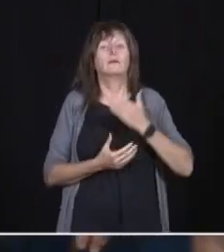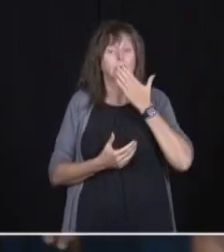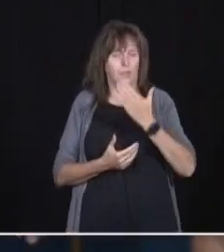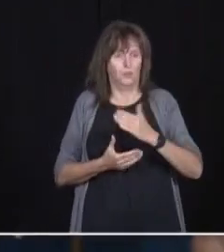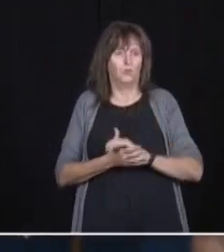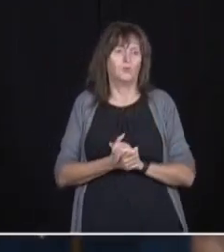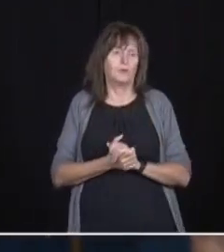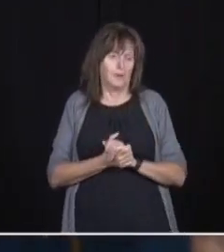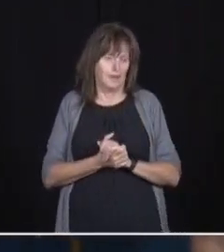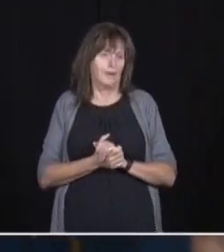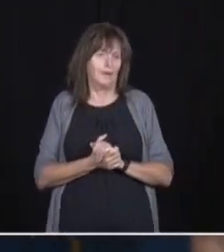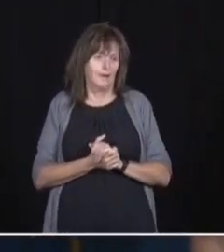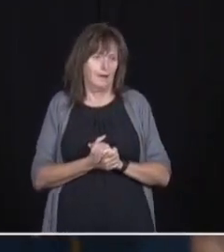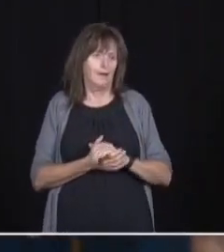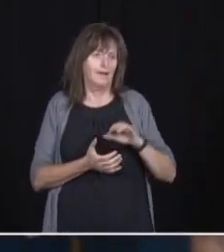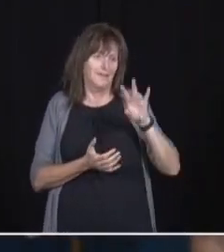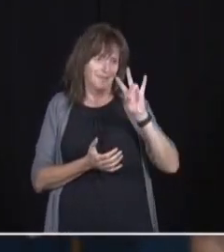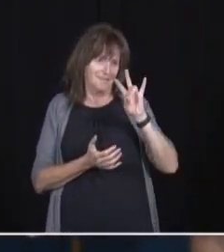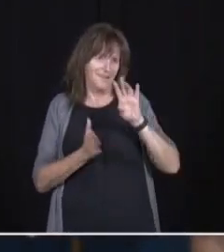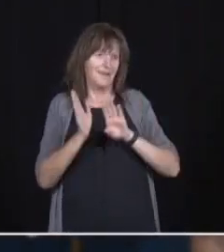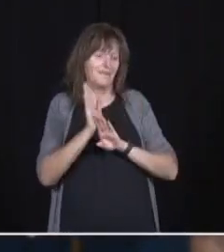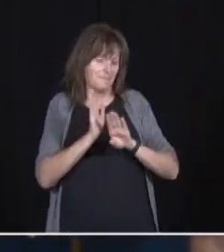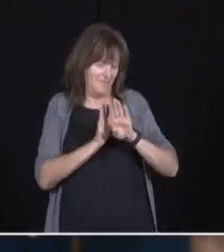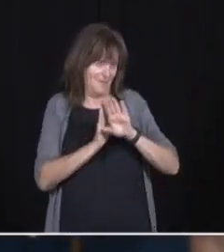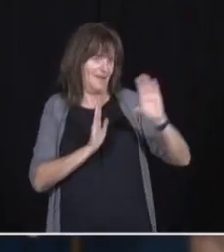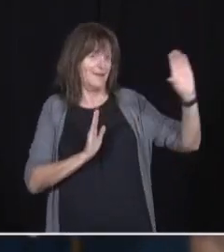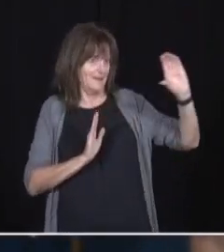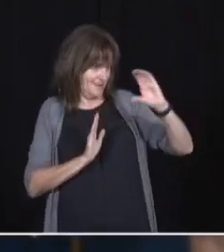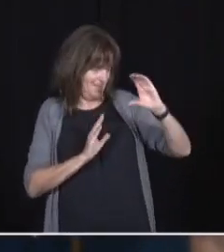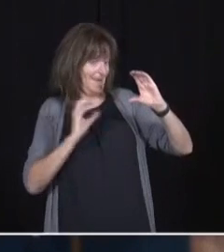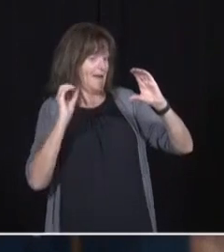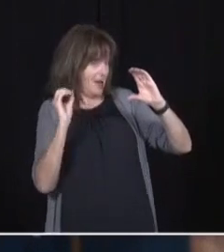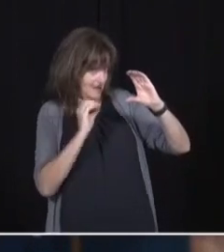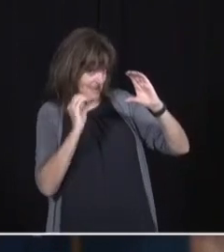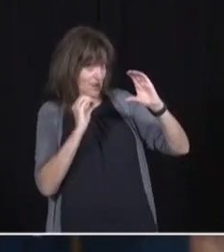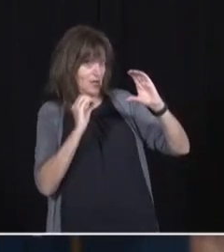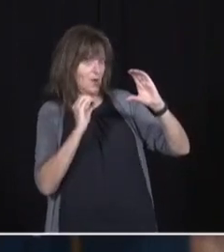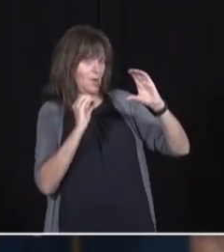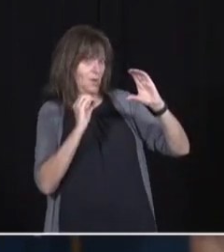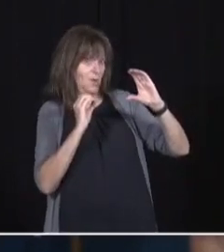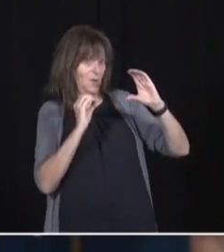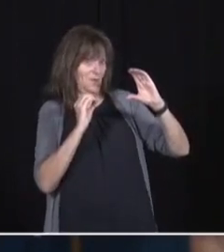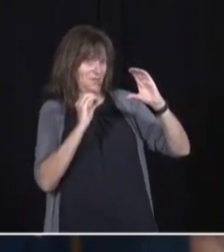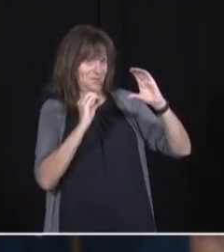In total, we have $19 billion. I will passes over to the Minister of Finance. Thank you.